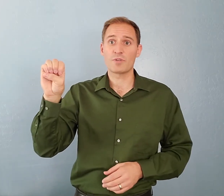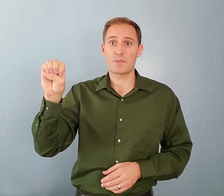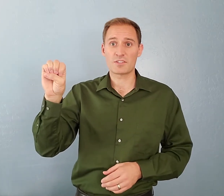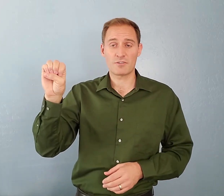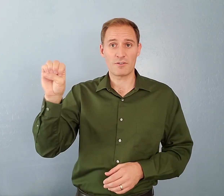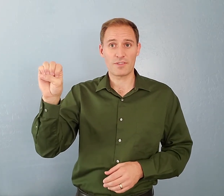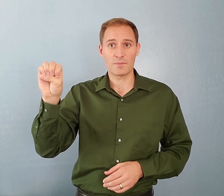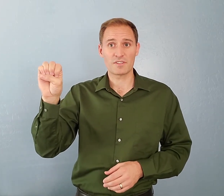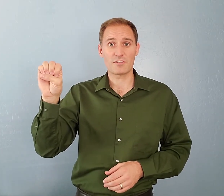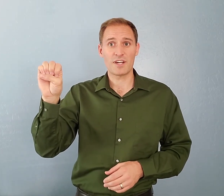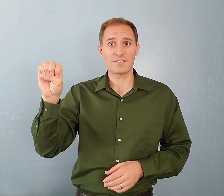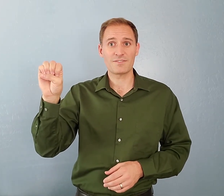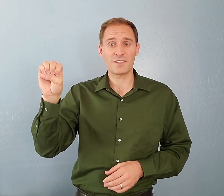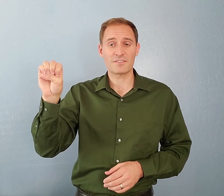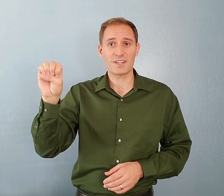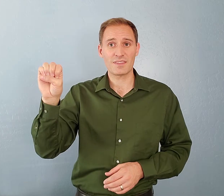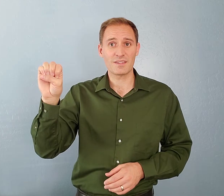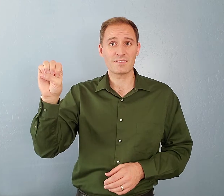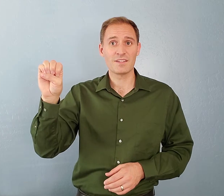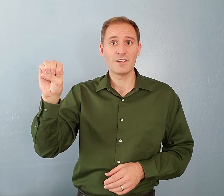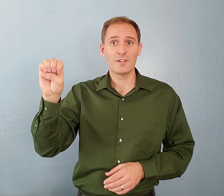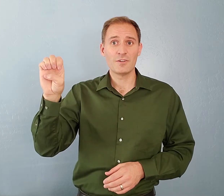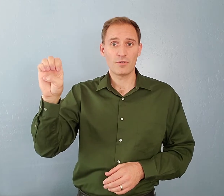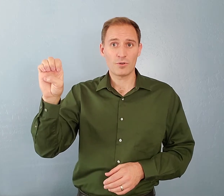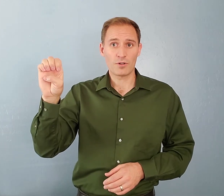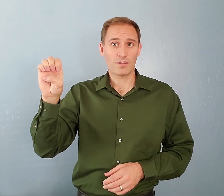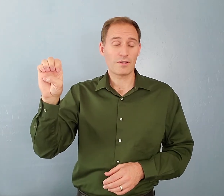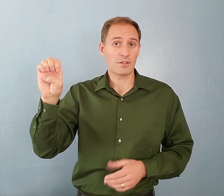want to make sure your thumb is across the fingers like this or there could be